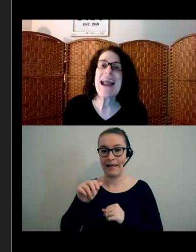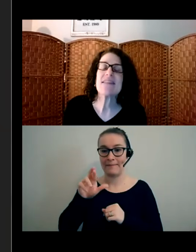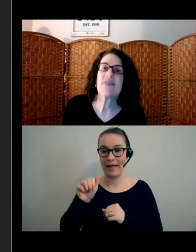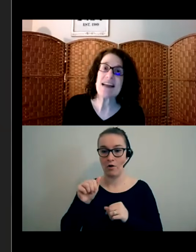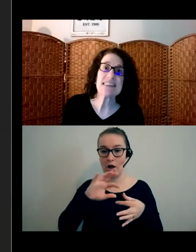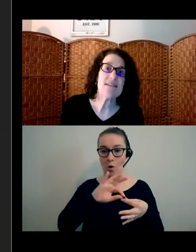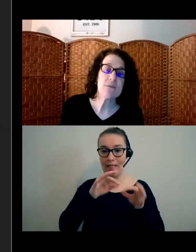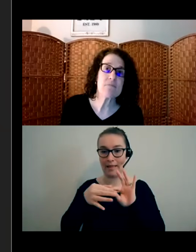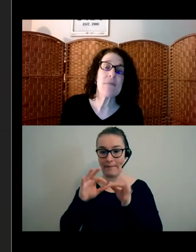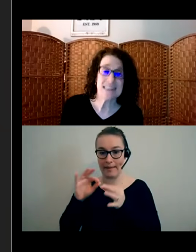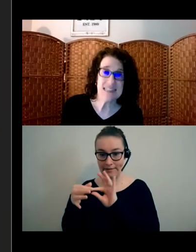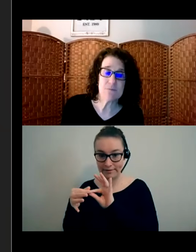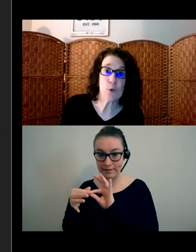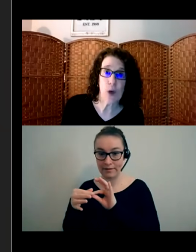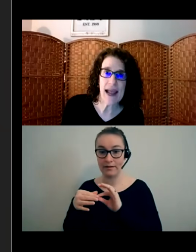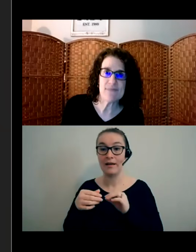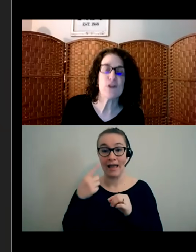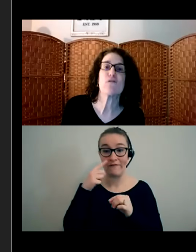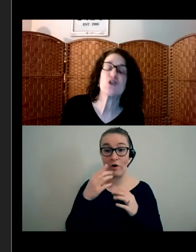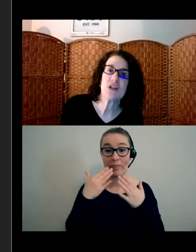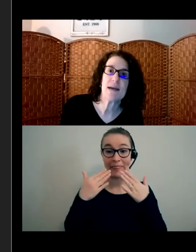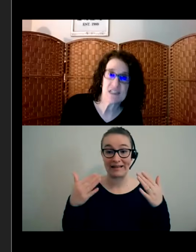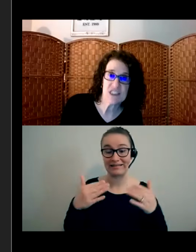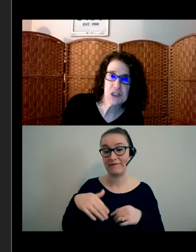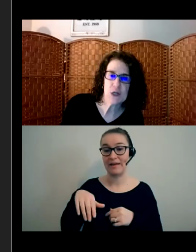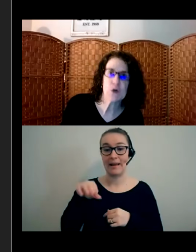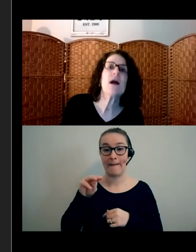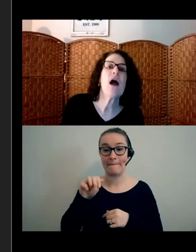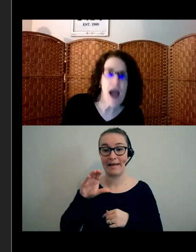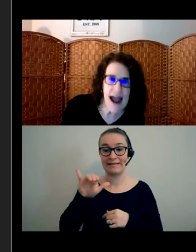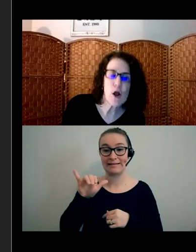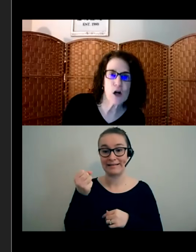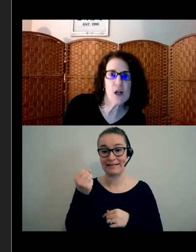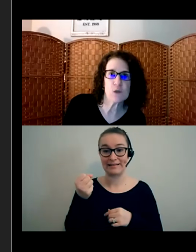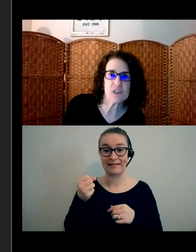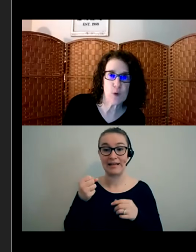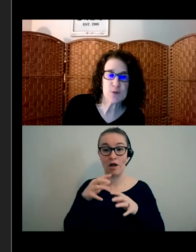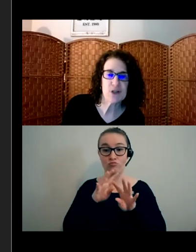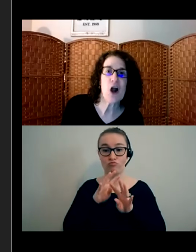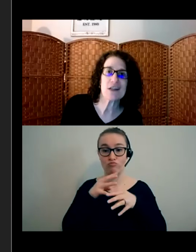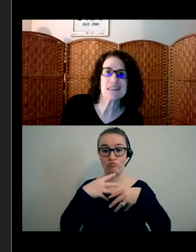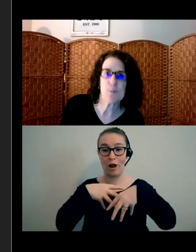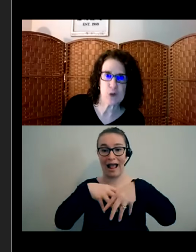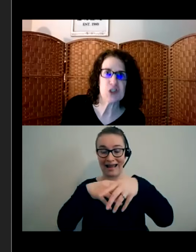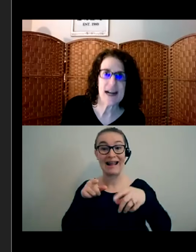And the Thanksgiving Macy's parade, for the first time this year, had audio description on a separate channel.